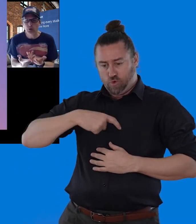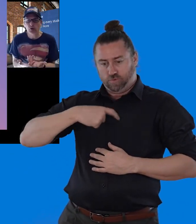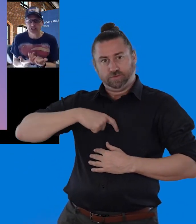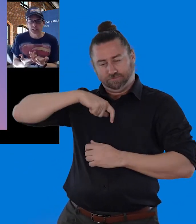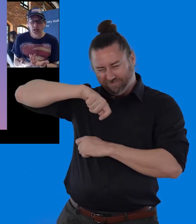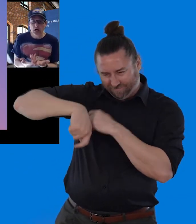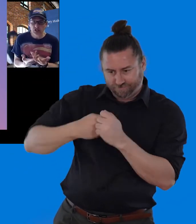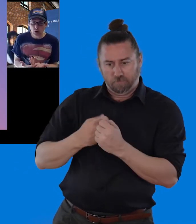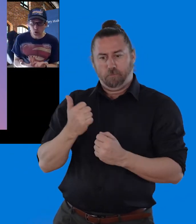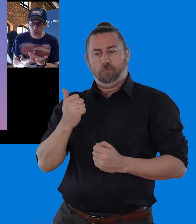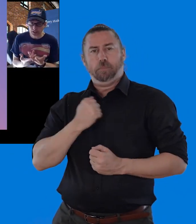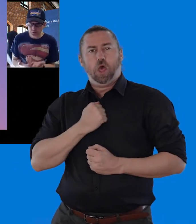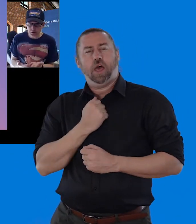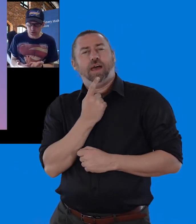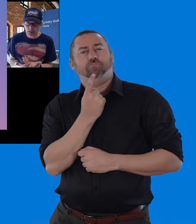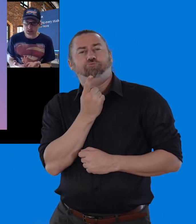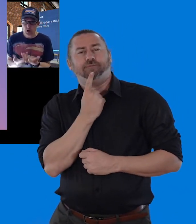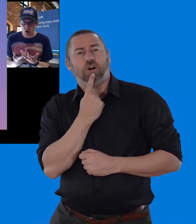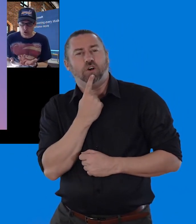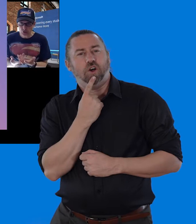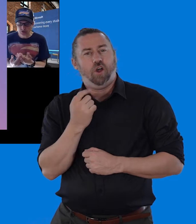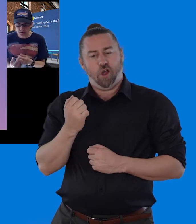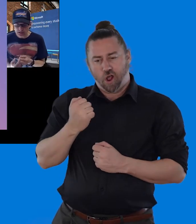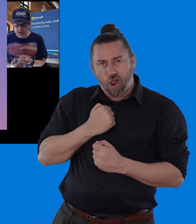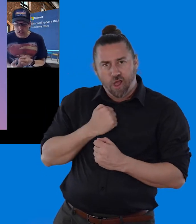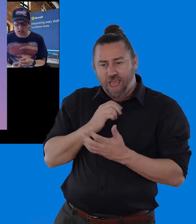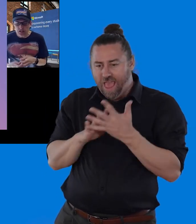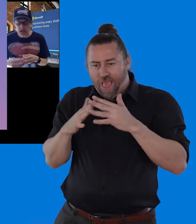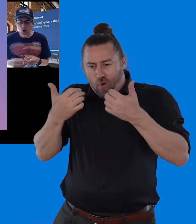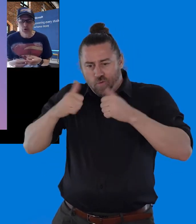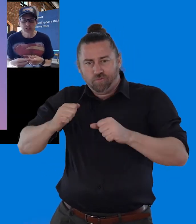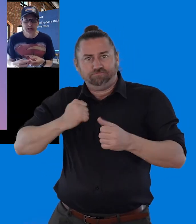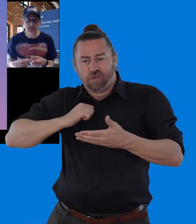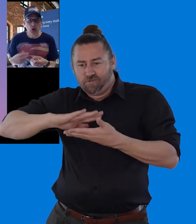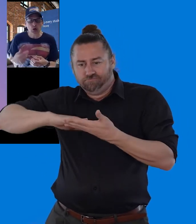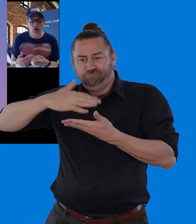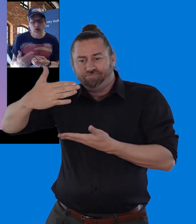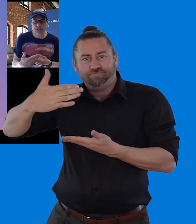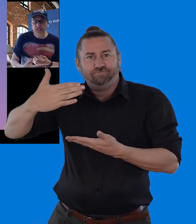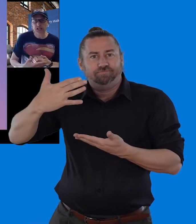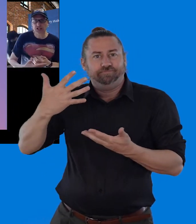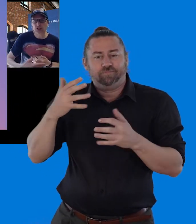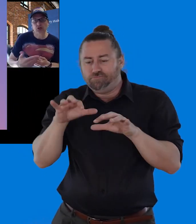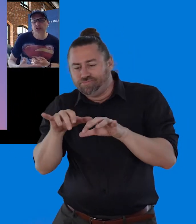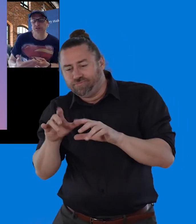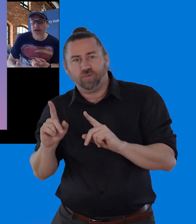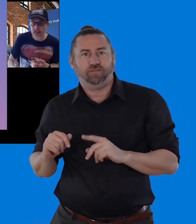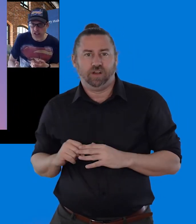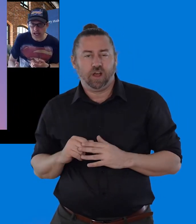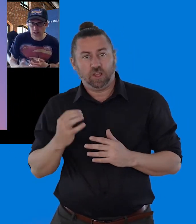or personalize your own experience on your device. So, the onus is no longer on the teacher to differentiate